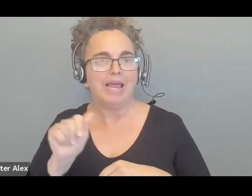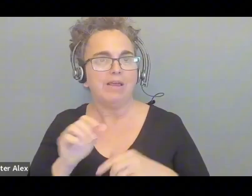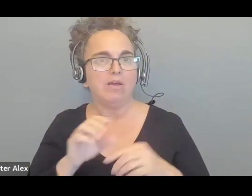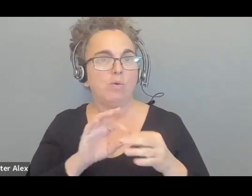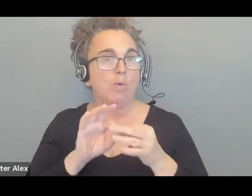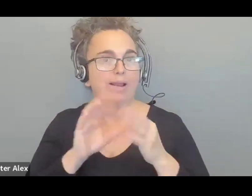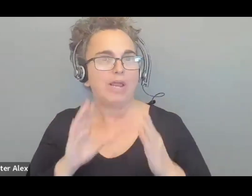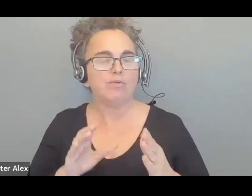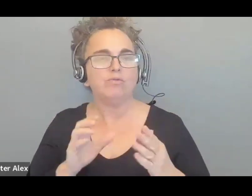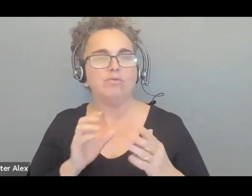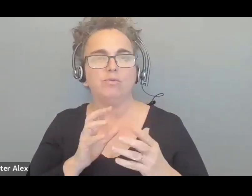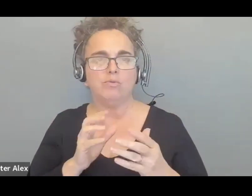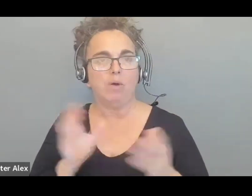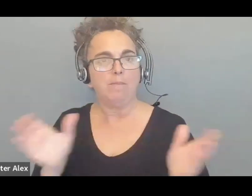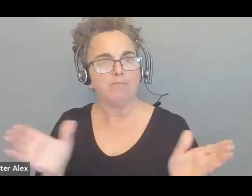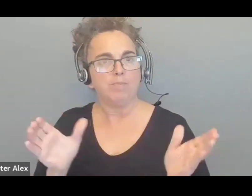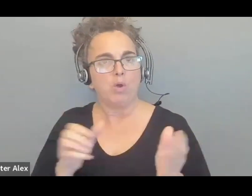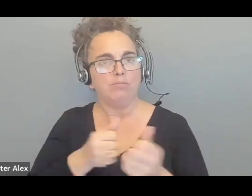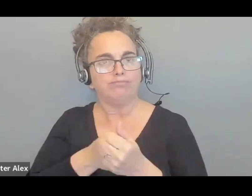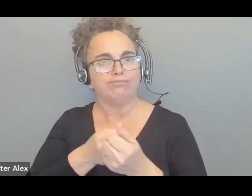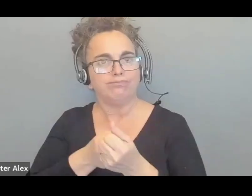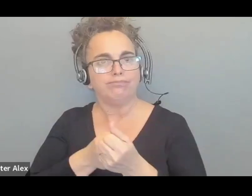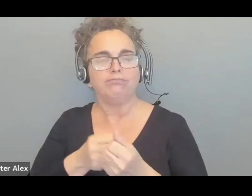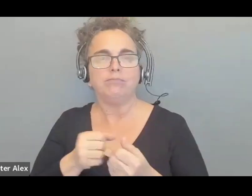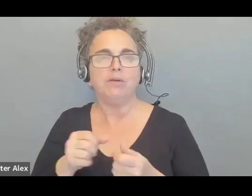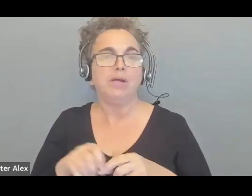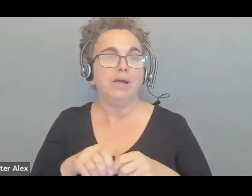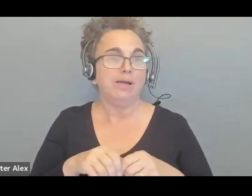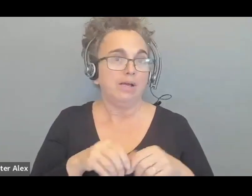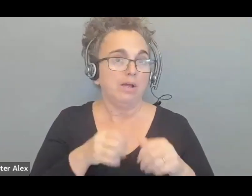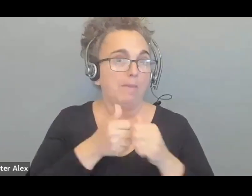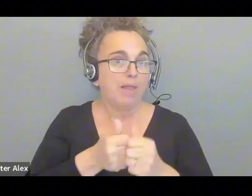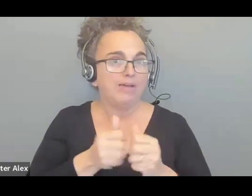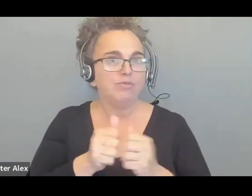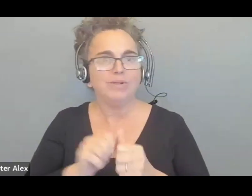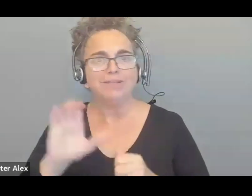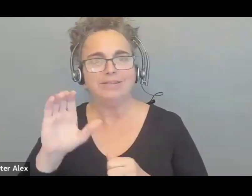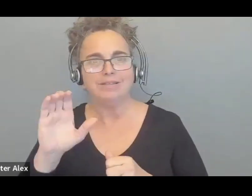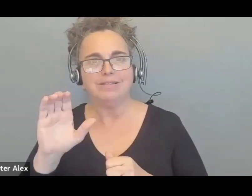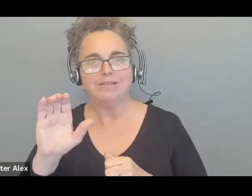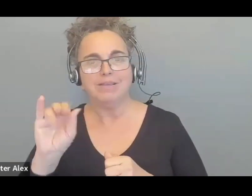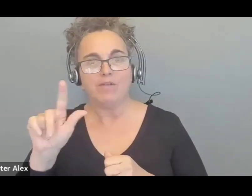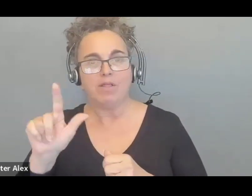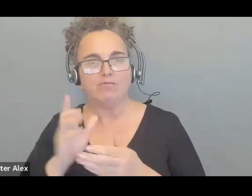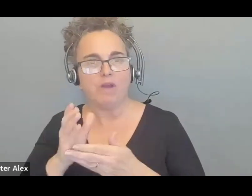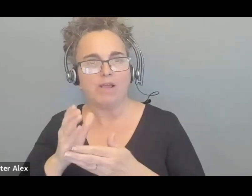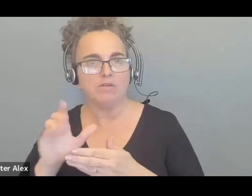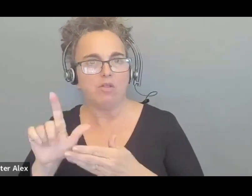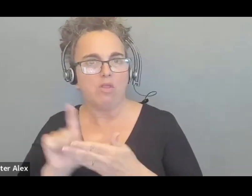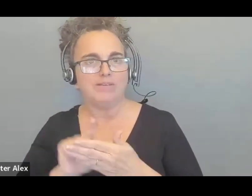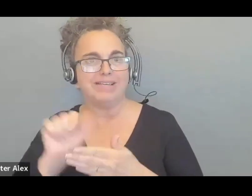with state and federal disability, right loss with a passion for public speaking. Tiara regularly develops